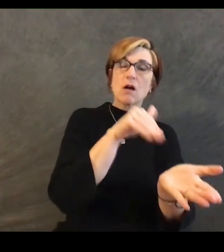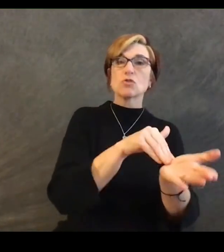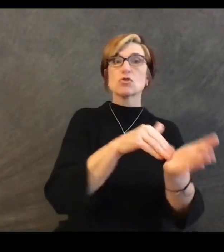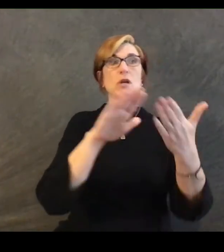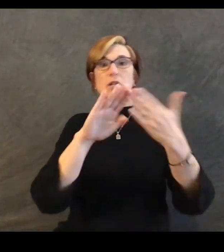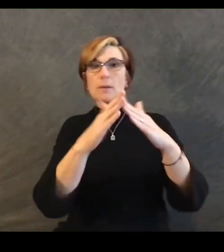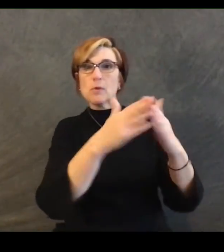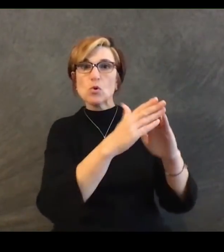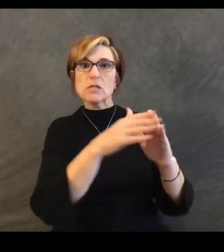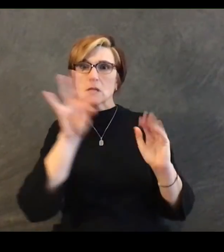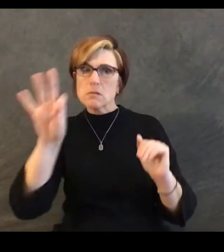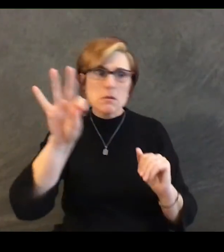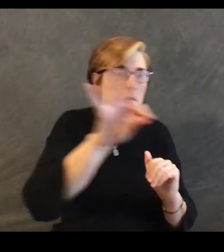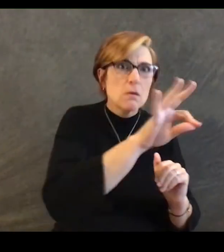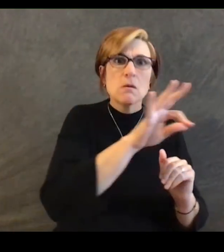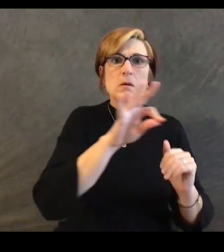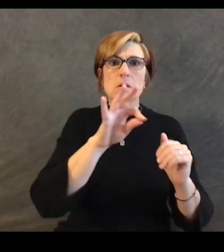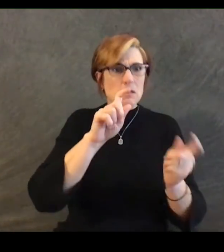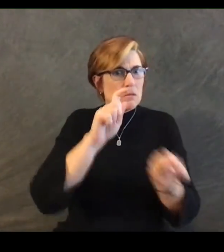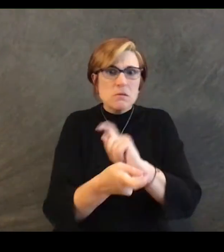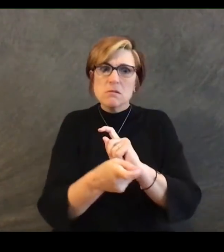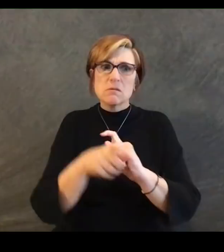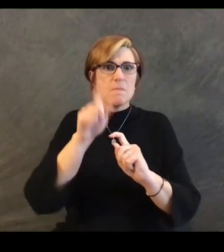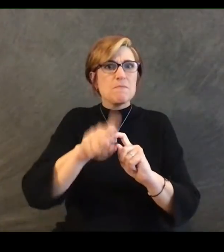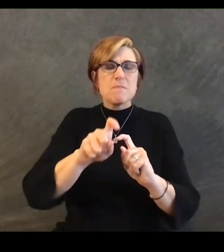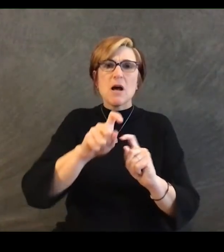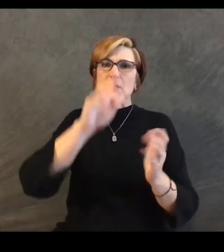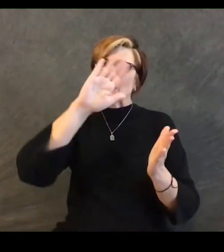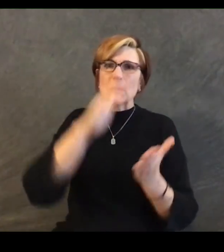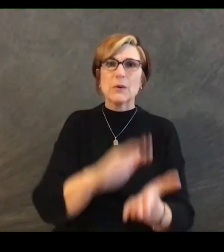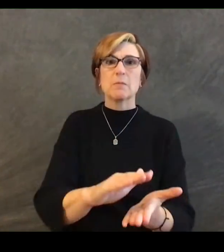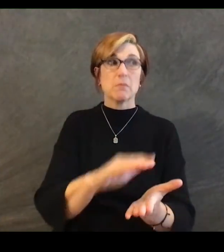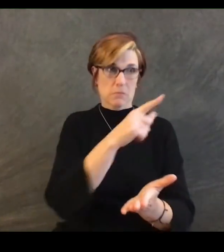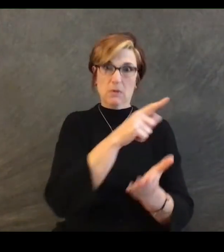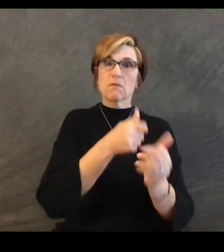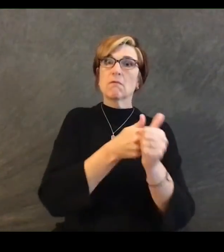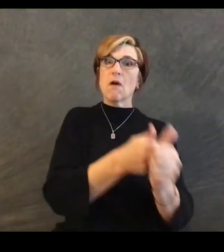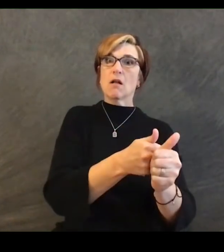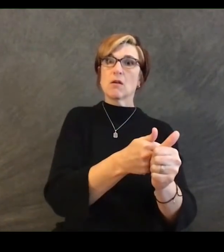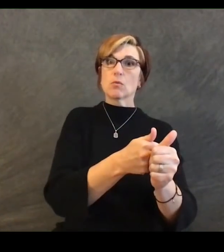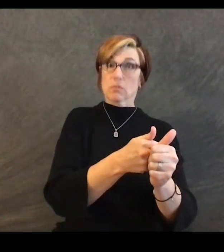strong mitigation methods and testing and you can see what the result in